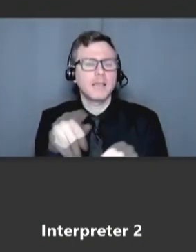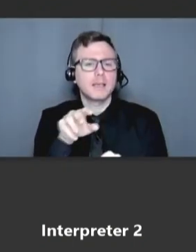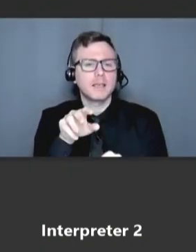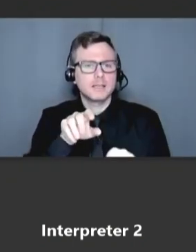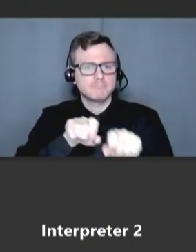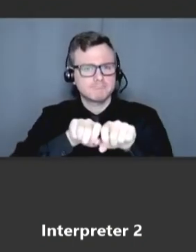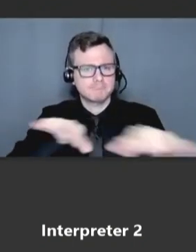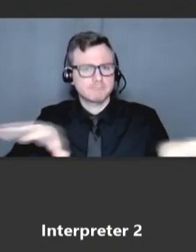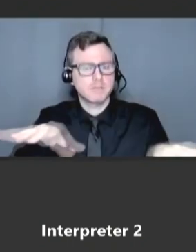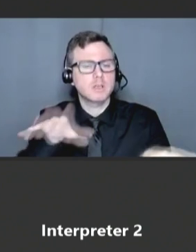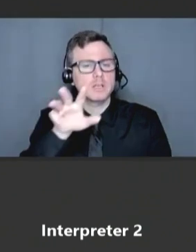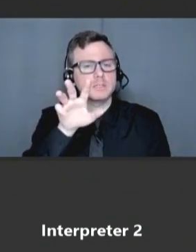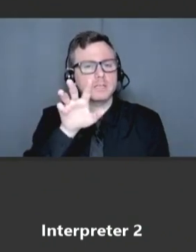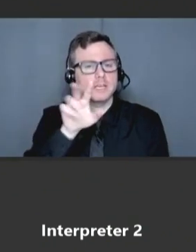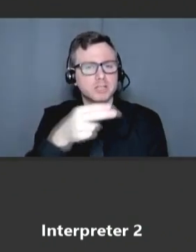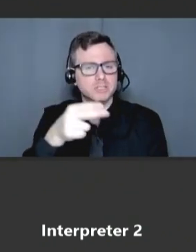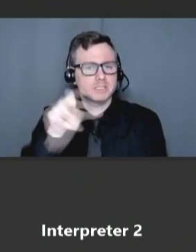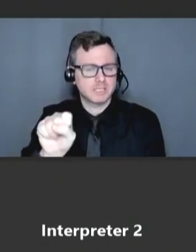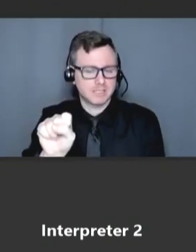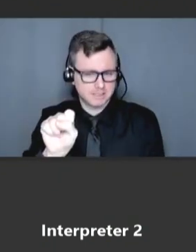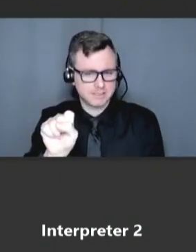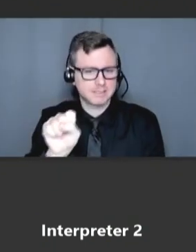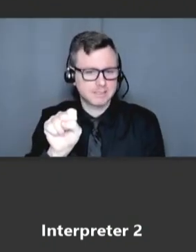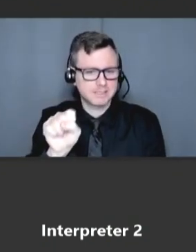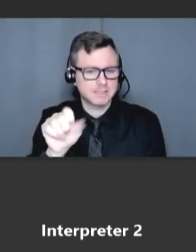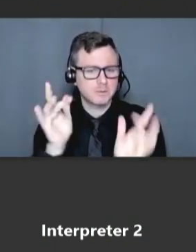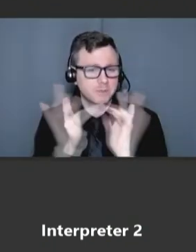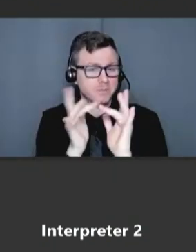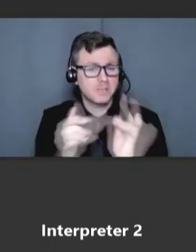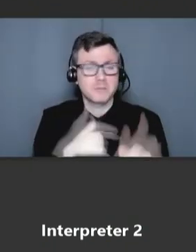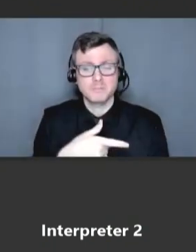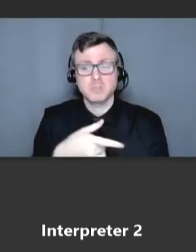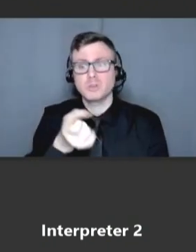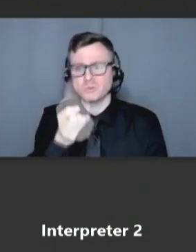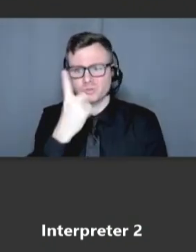Please remember to mute yourself when not speaking and please do not use your camera unless you're